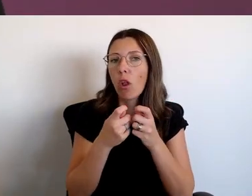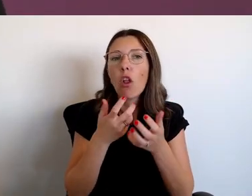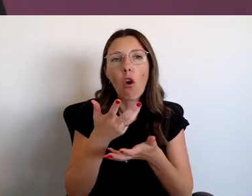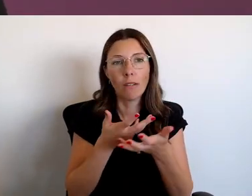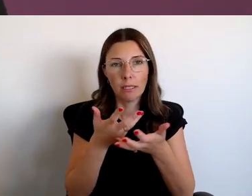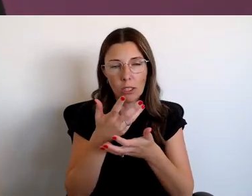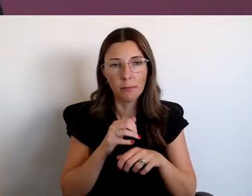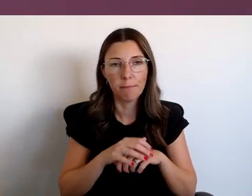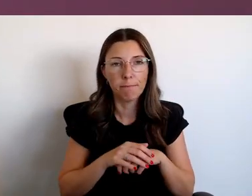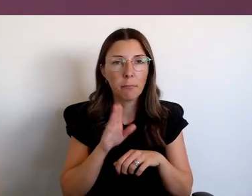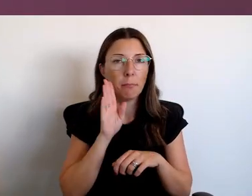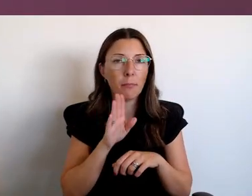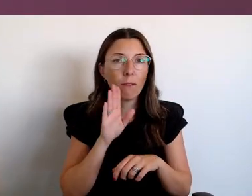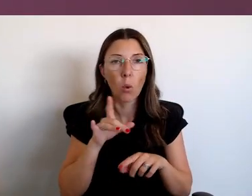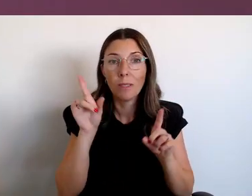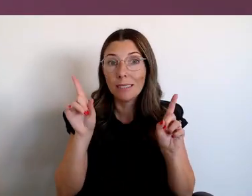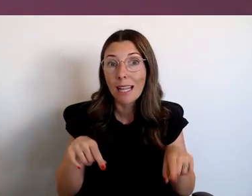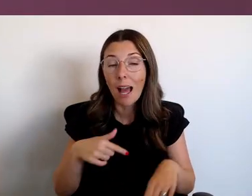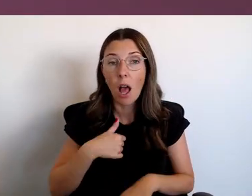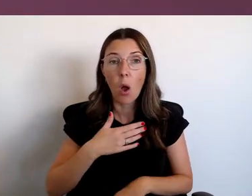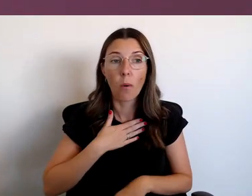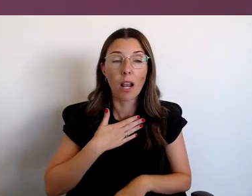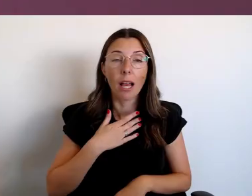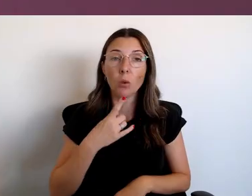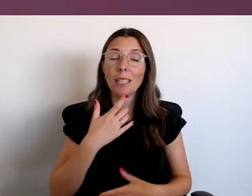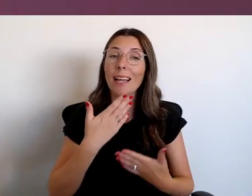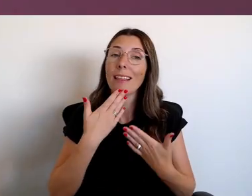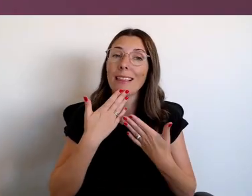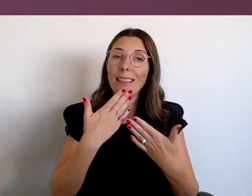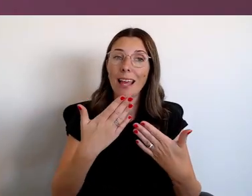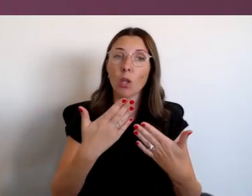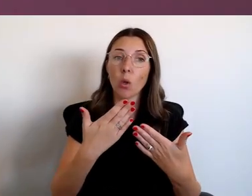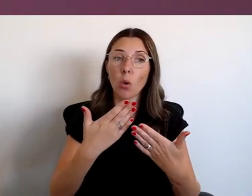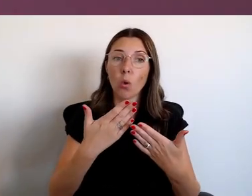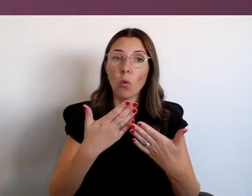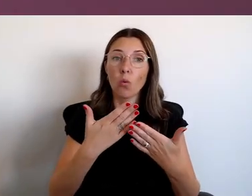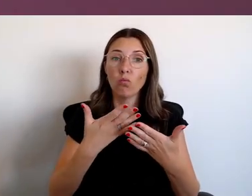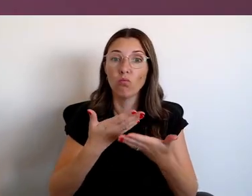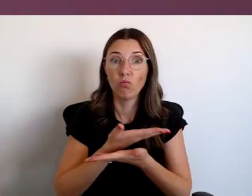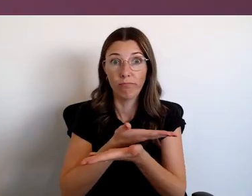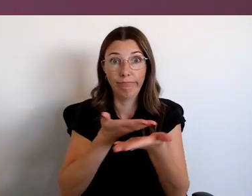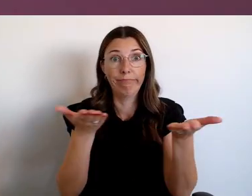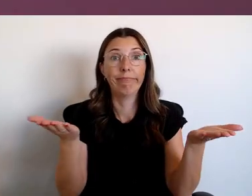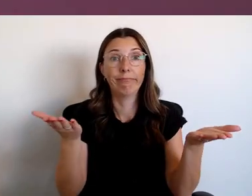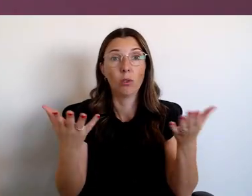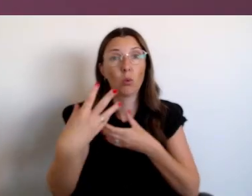But just before we get into it, I'd like to take a moment to say thank you to all of you for joining us today.